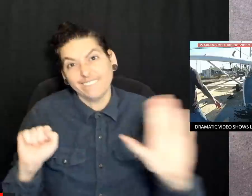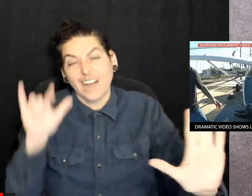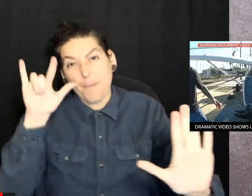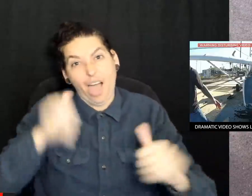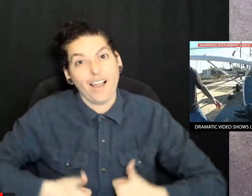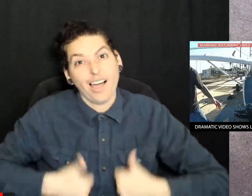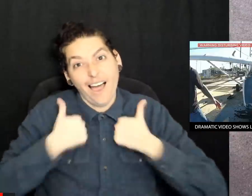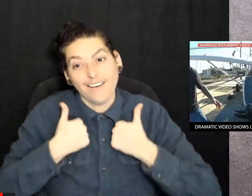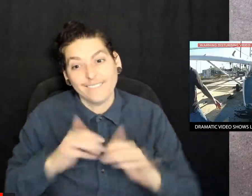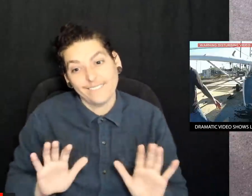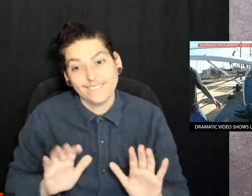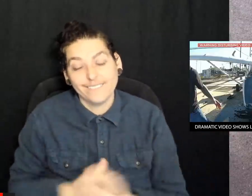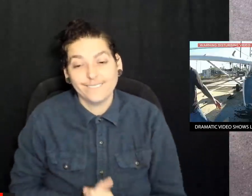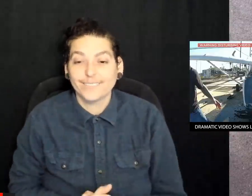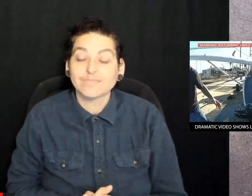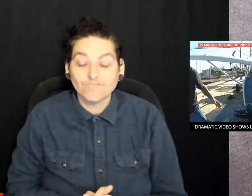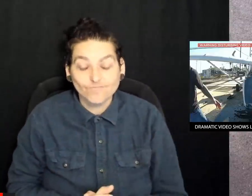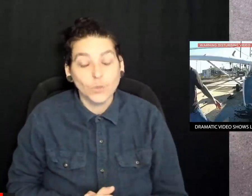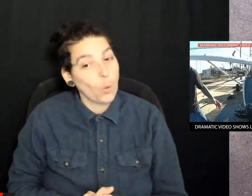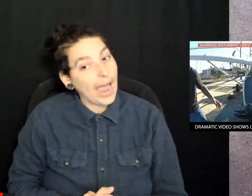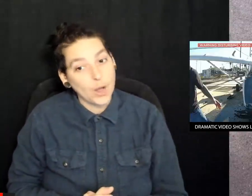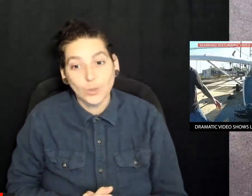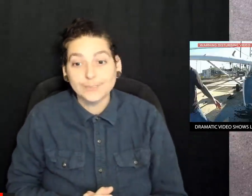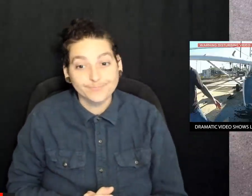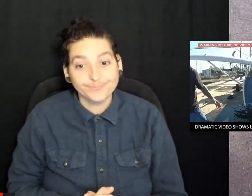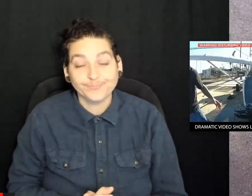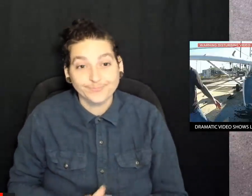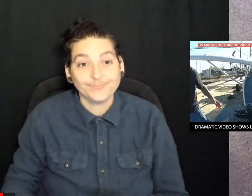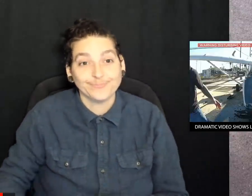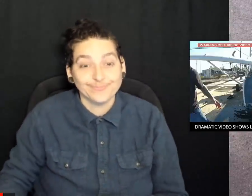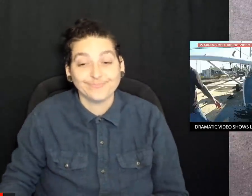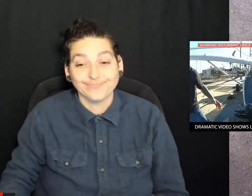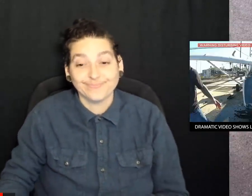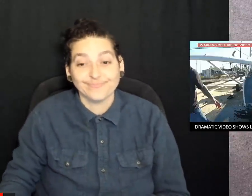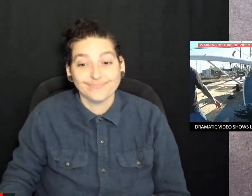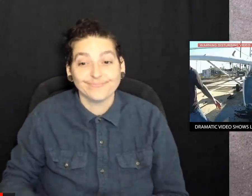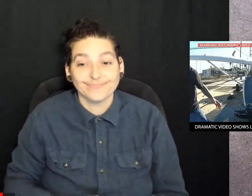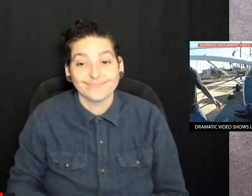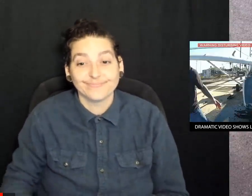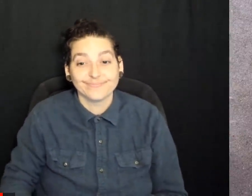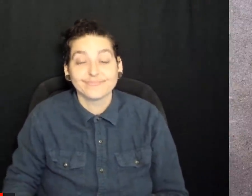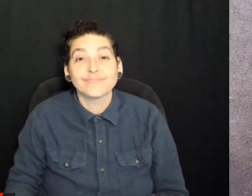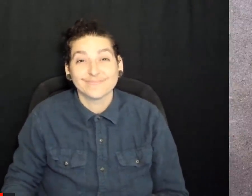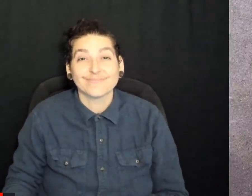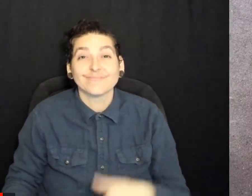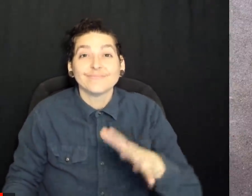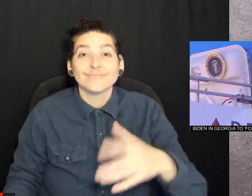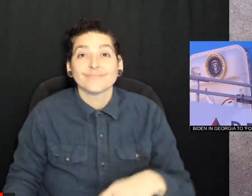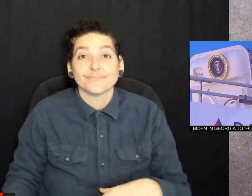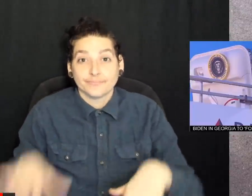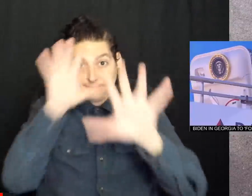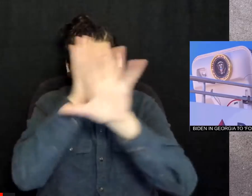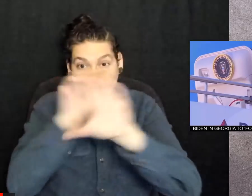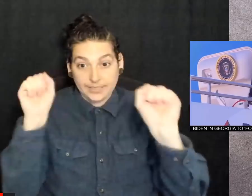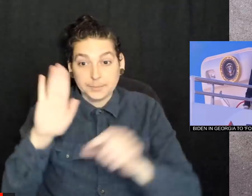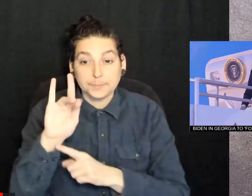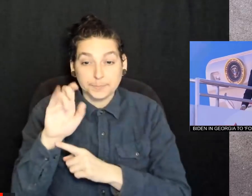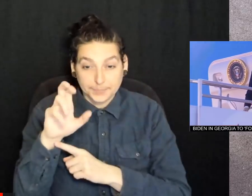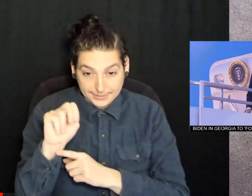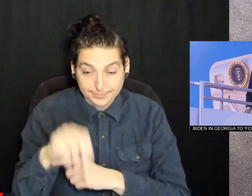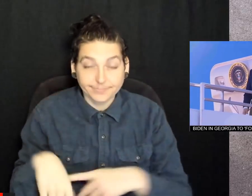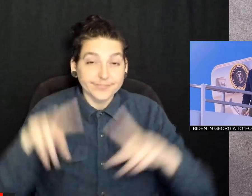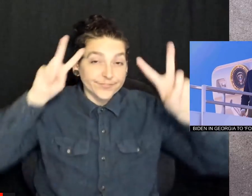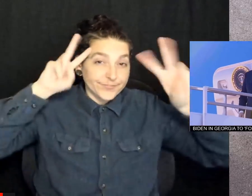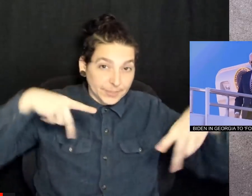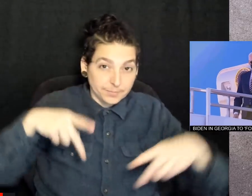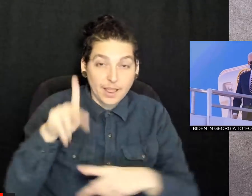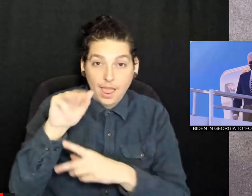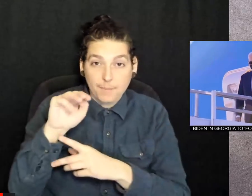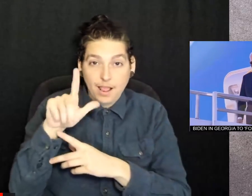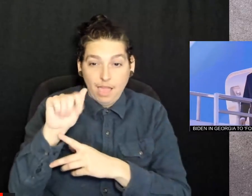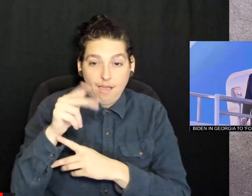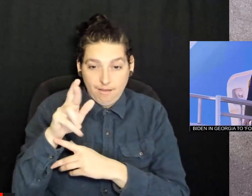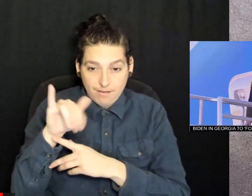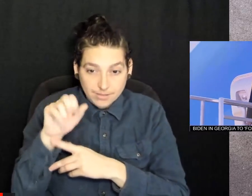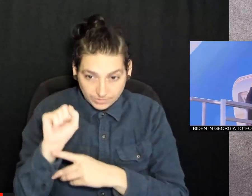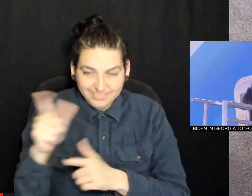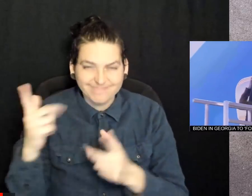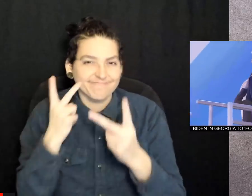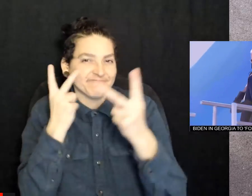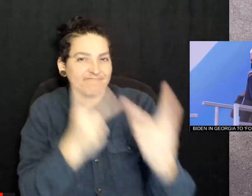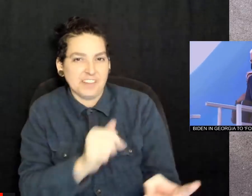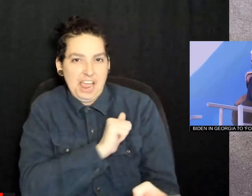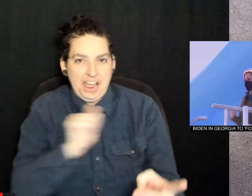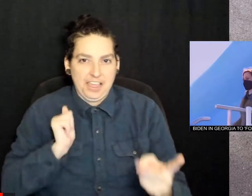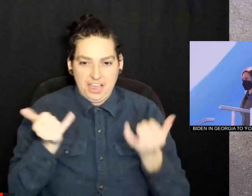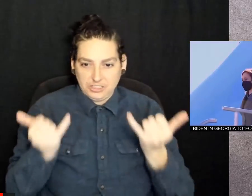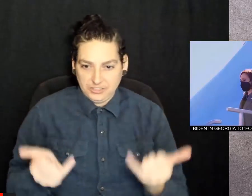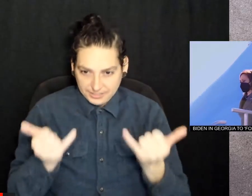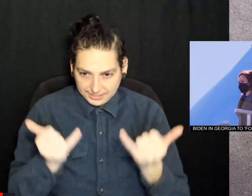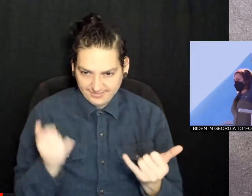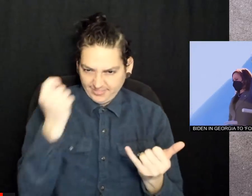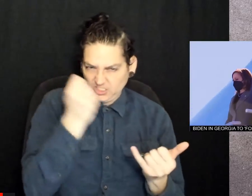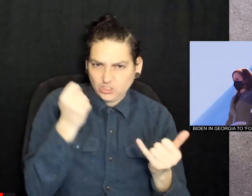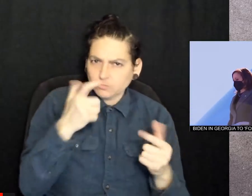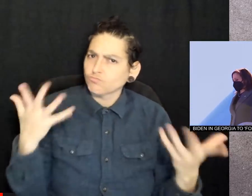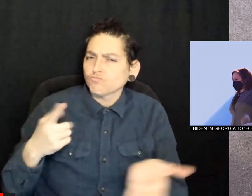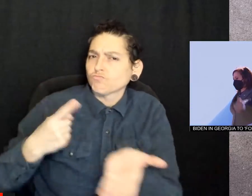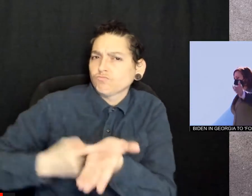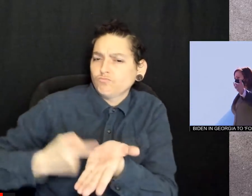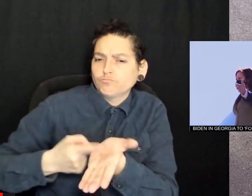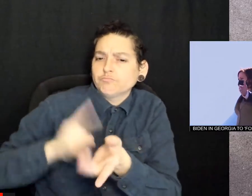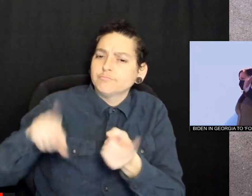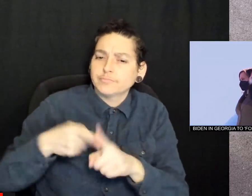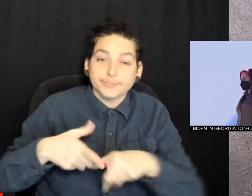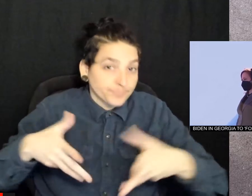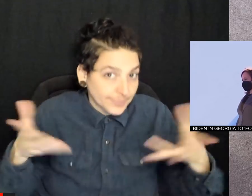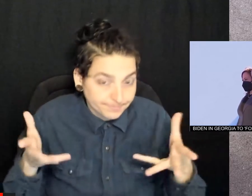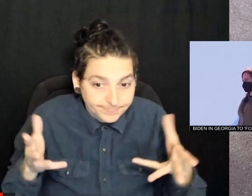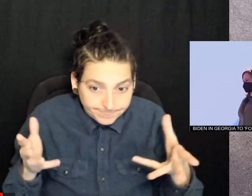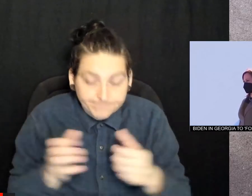that pilot's life